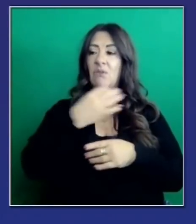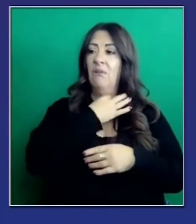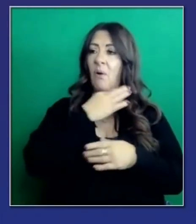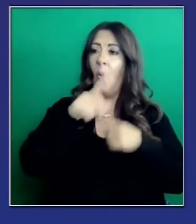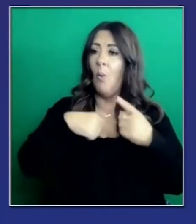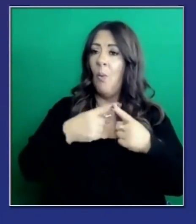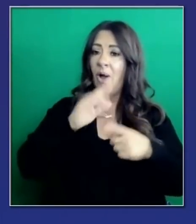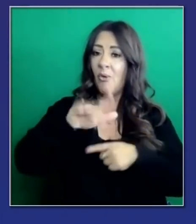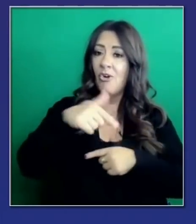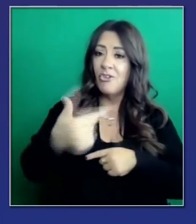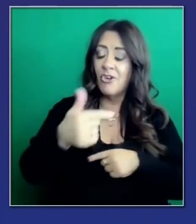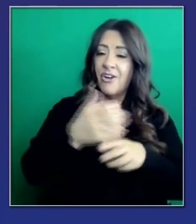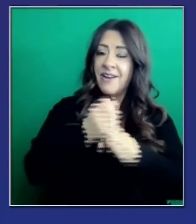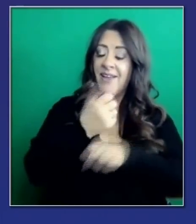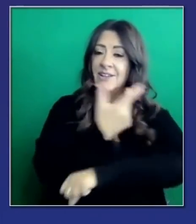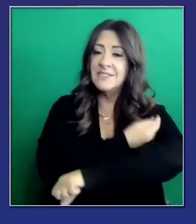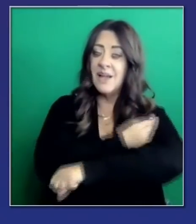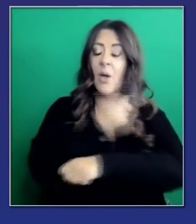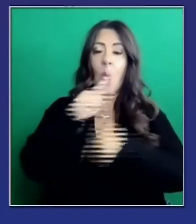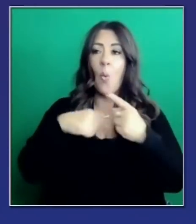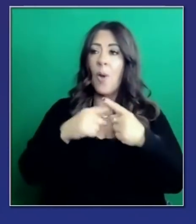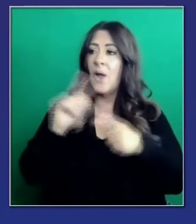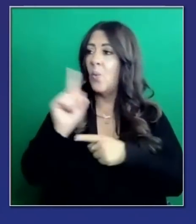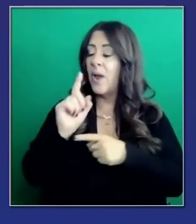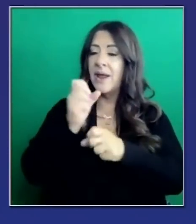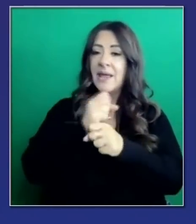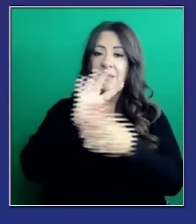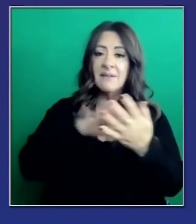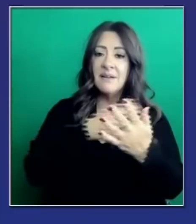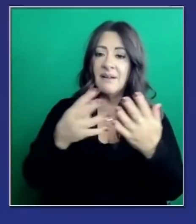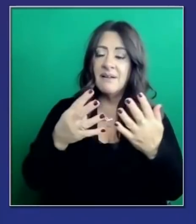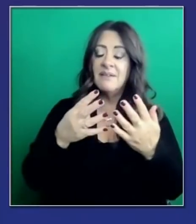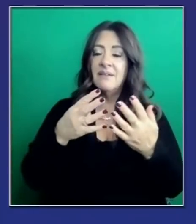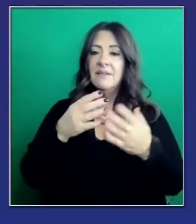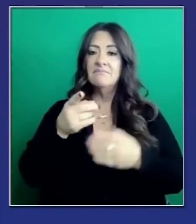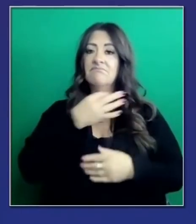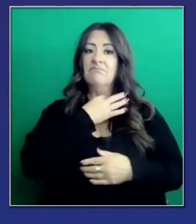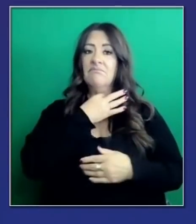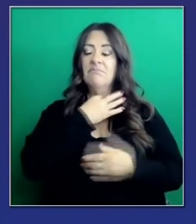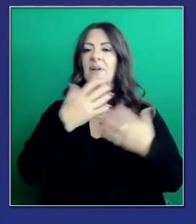BACKEND TO FRONT END. WHAT YOU CARE ABOUT. WHEN DO I GET A VACCINE?